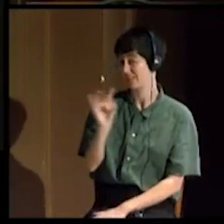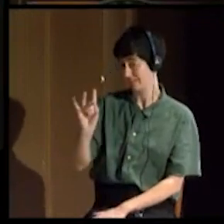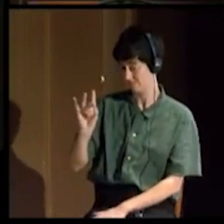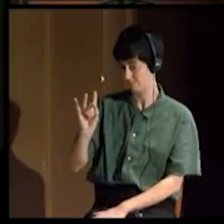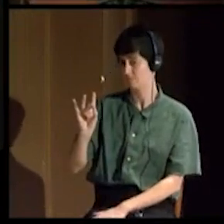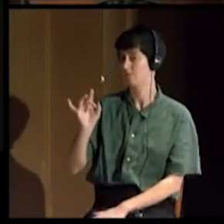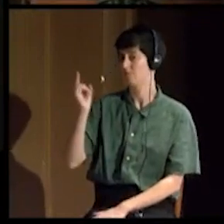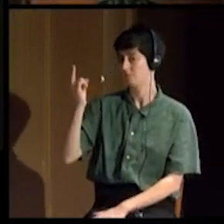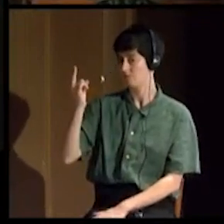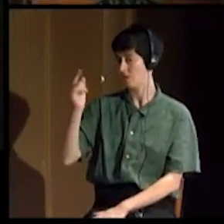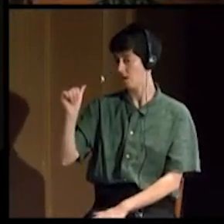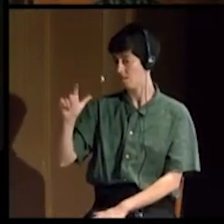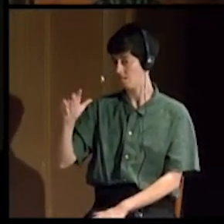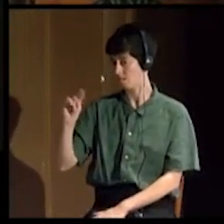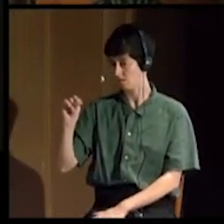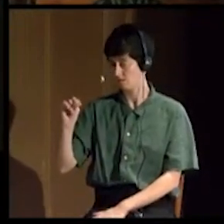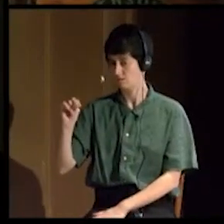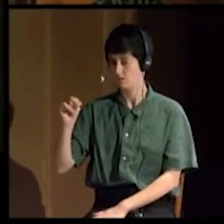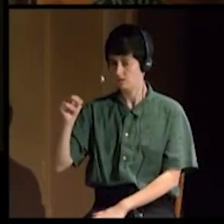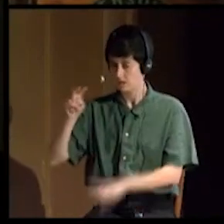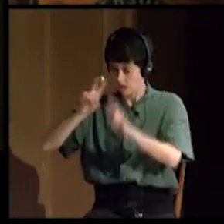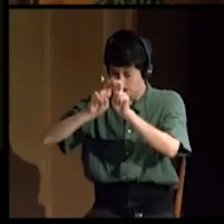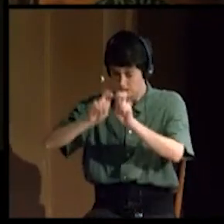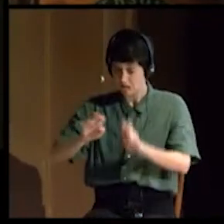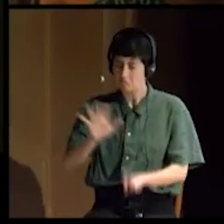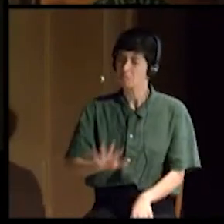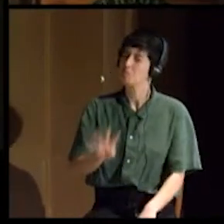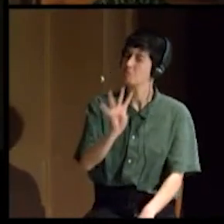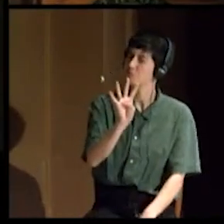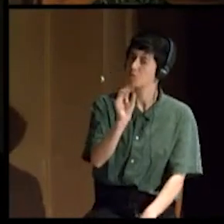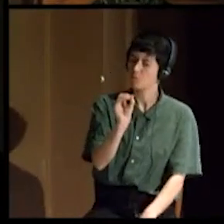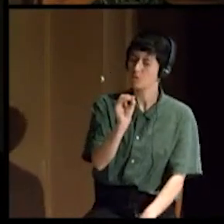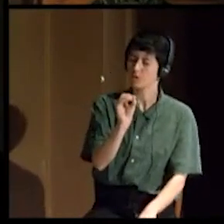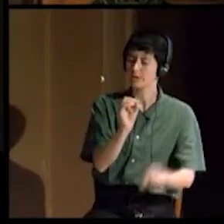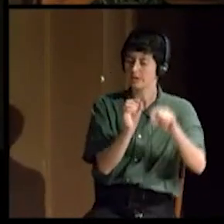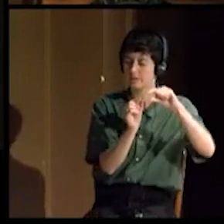and he found they have these really unique geo geochemical fingerprints.